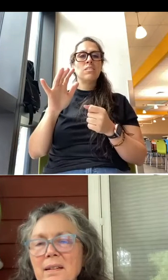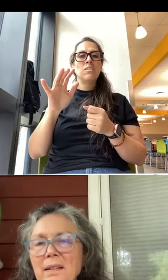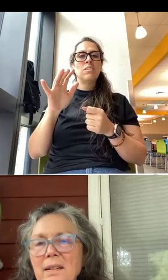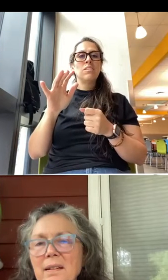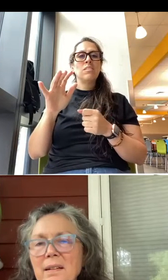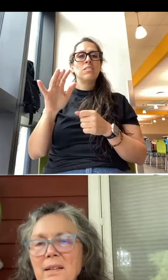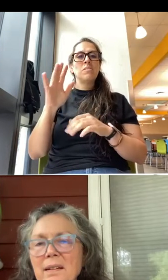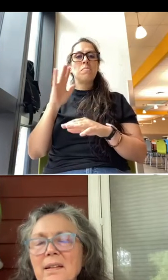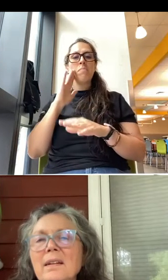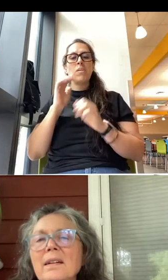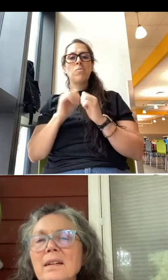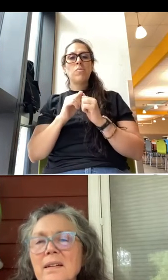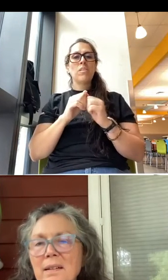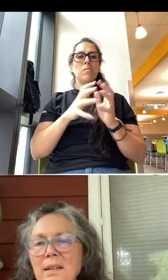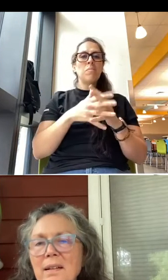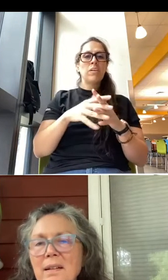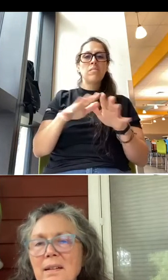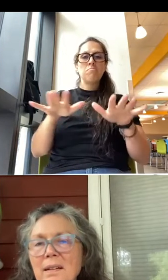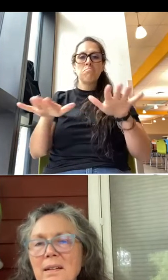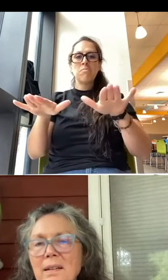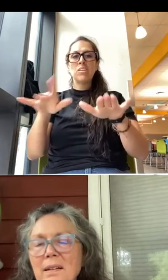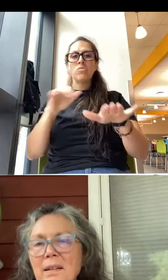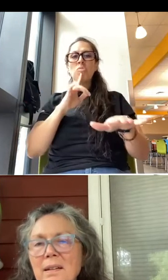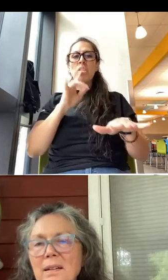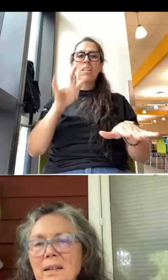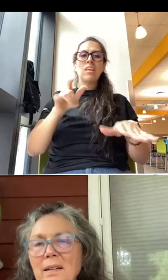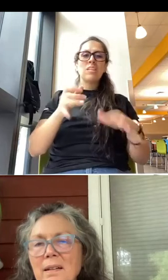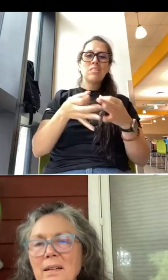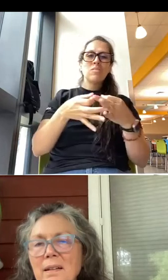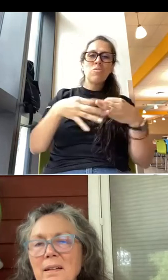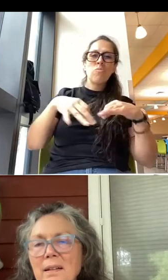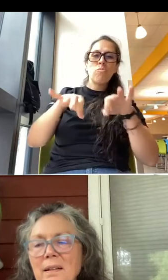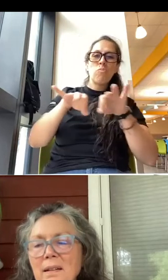humanity bit is really kind of, like, the key to, like, the work on like a social